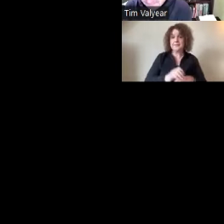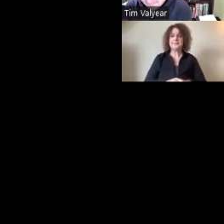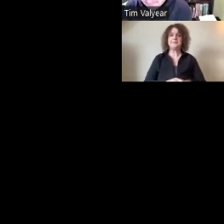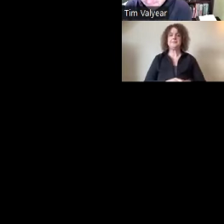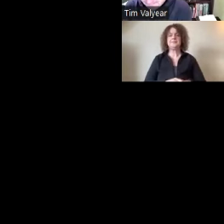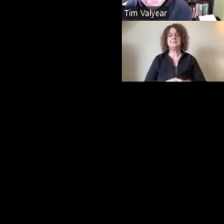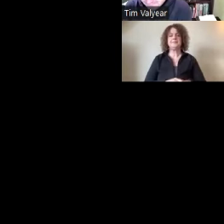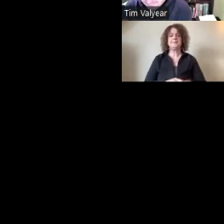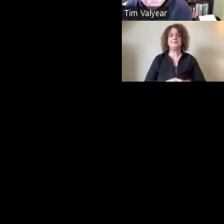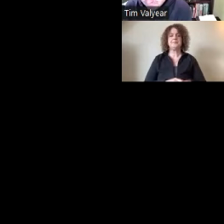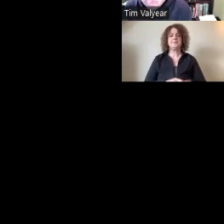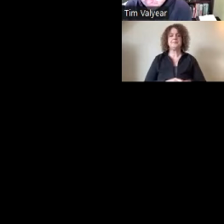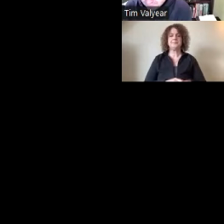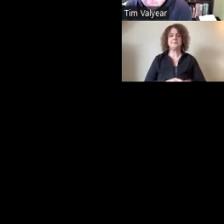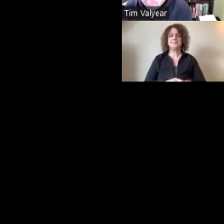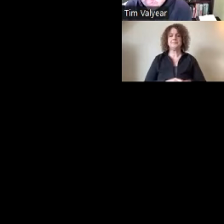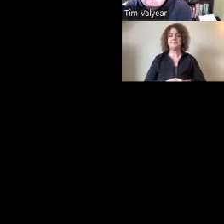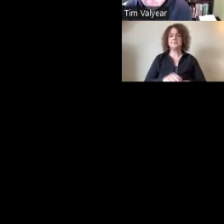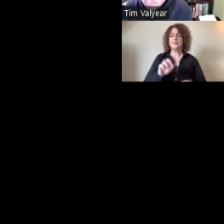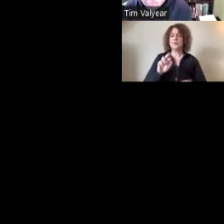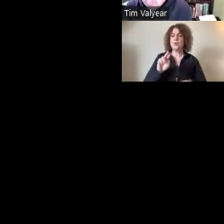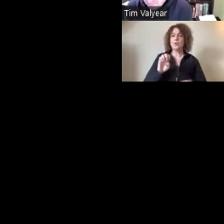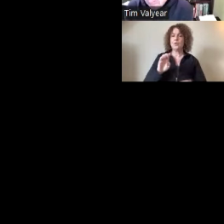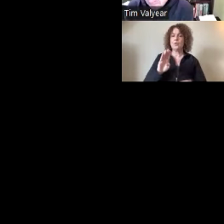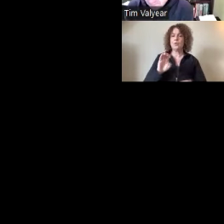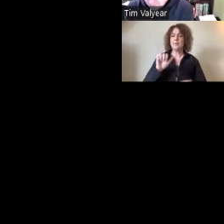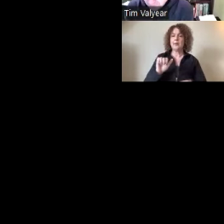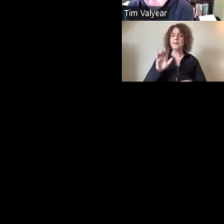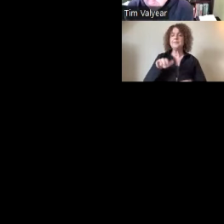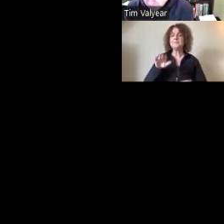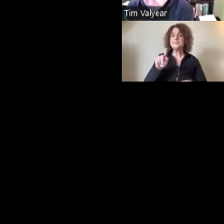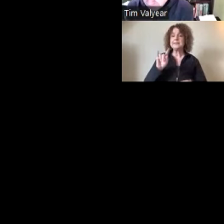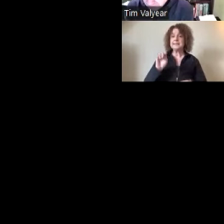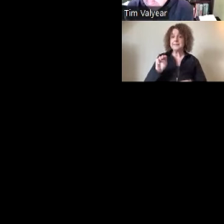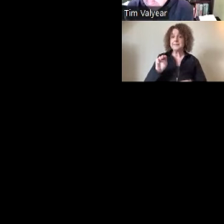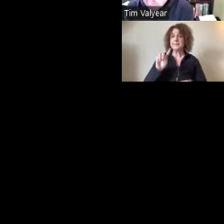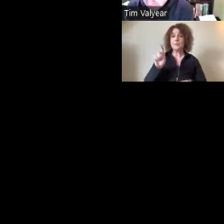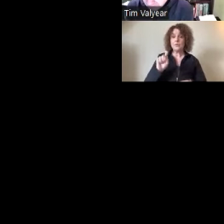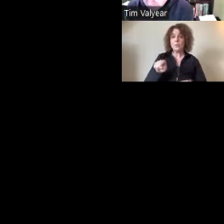of